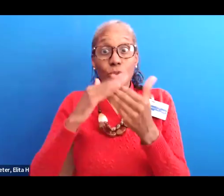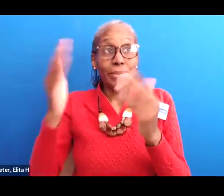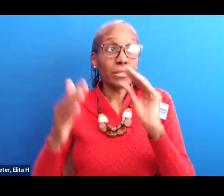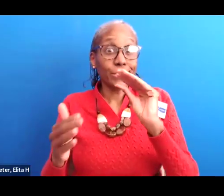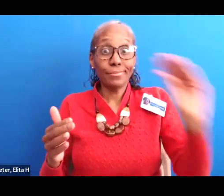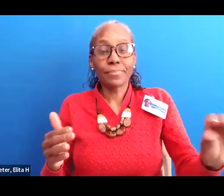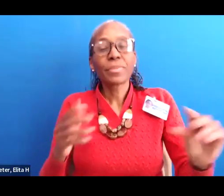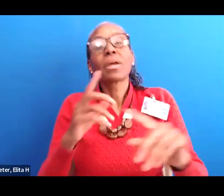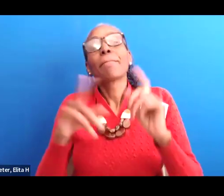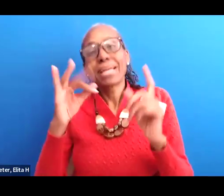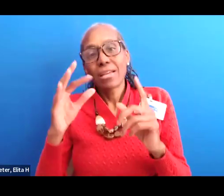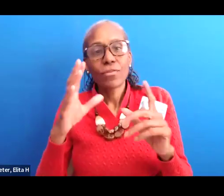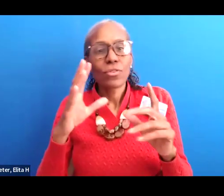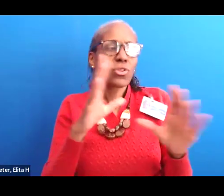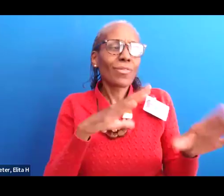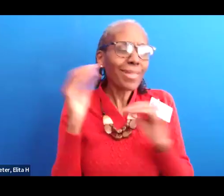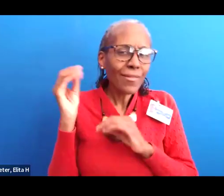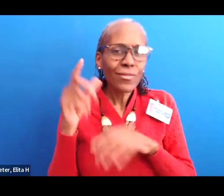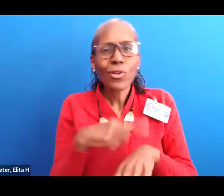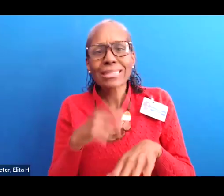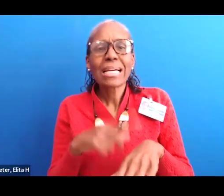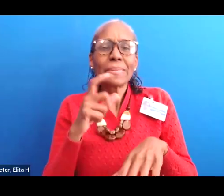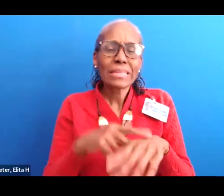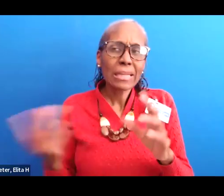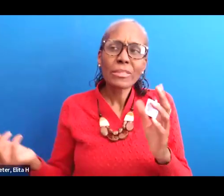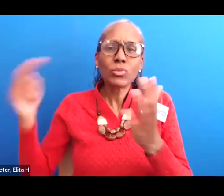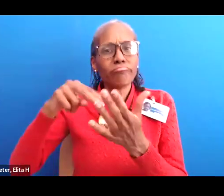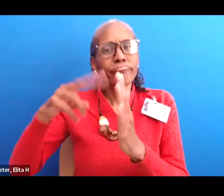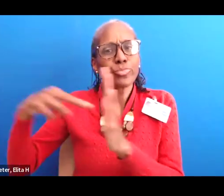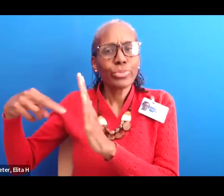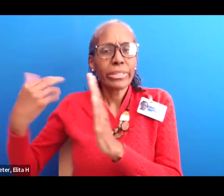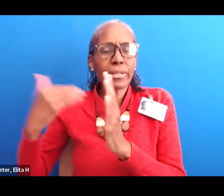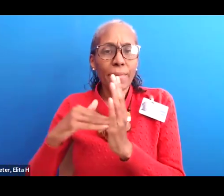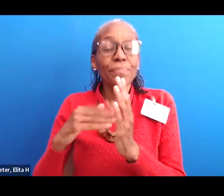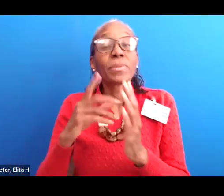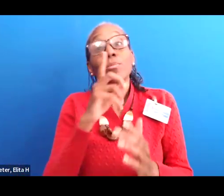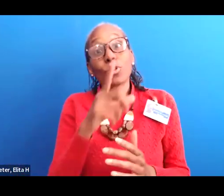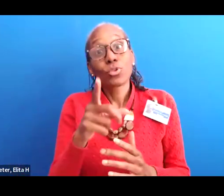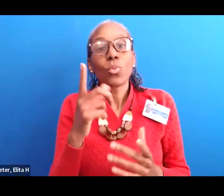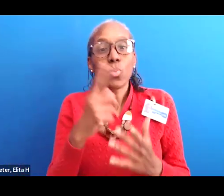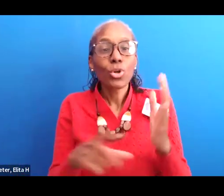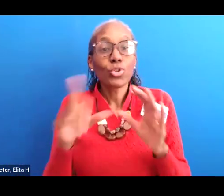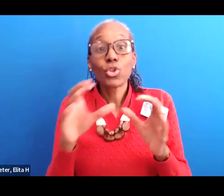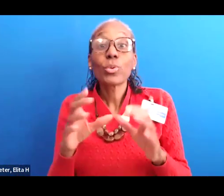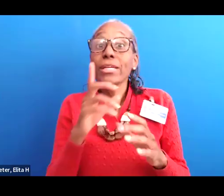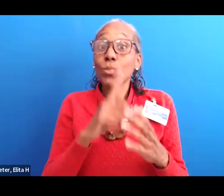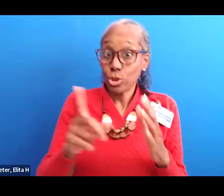But if you've been out for a while, it's kind of time to revisit that and make sure what you're doing is what you should be doing.